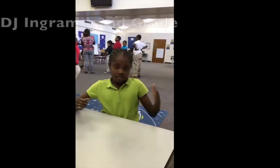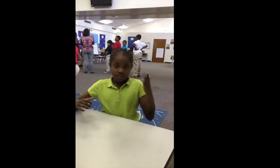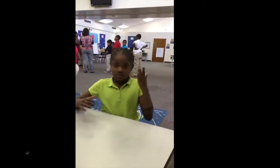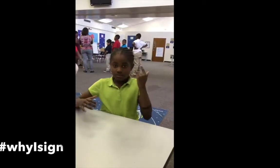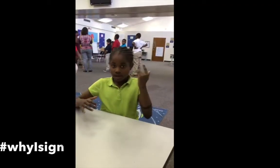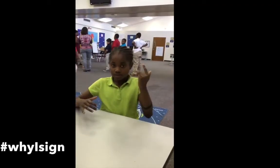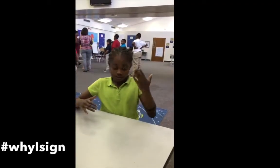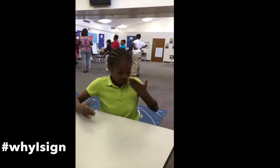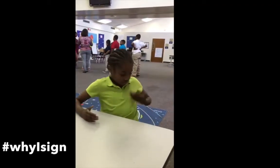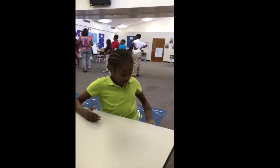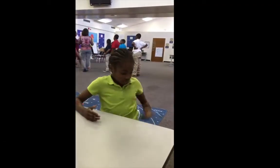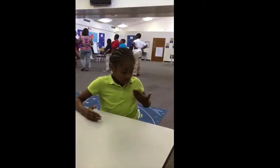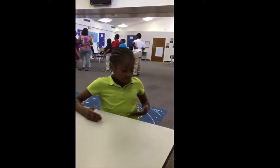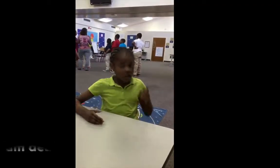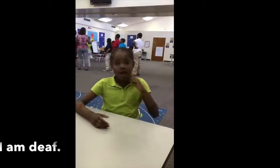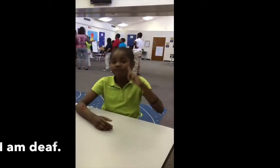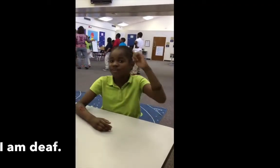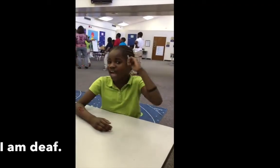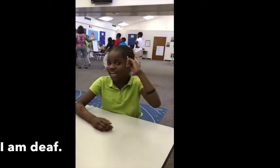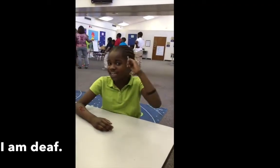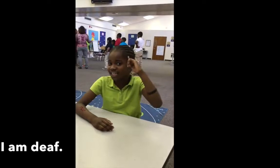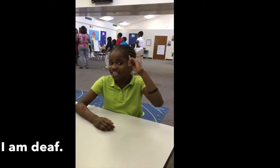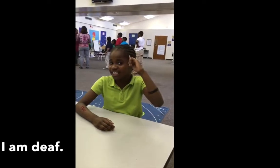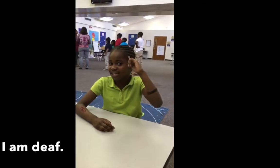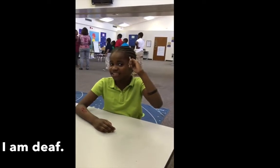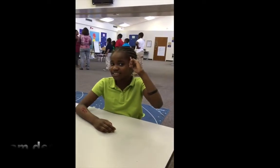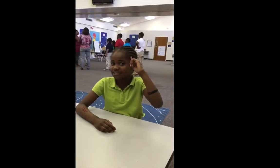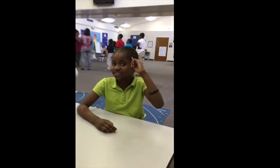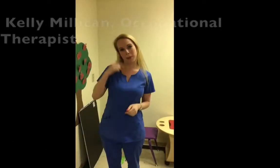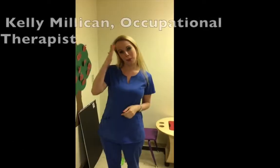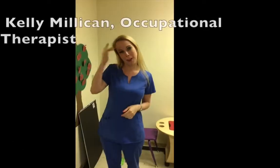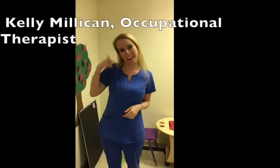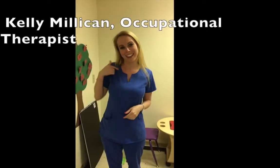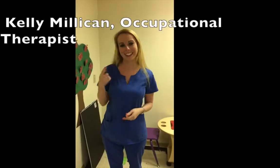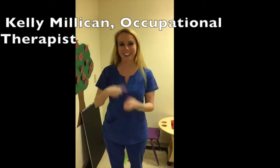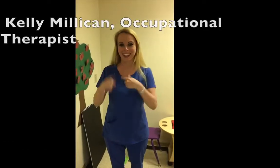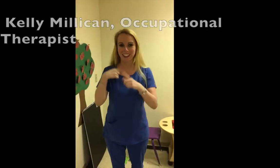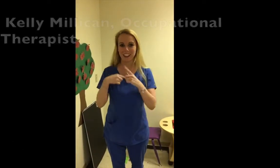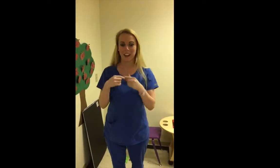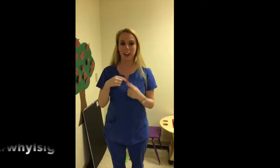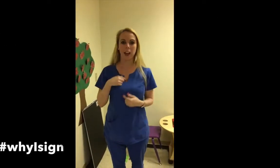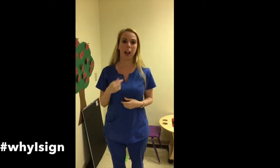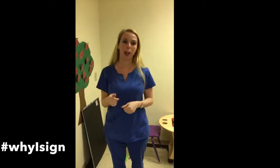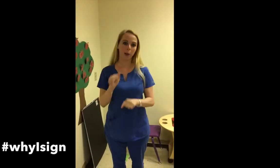Like deaf history, deaf jokes, and deaf story telling.